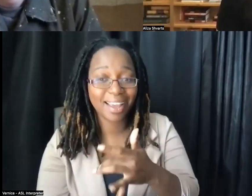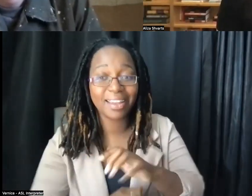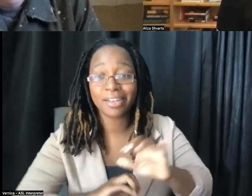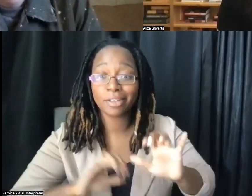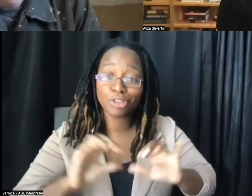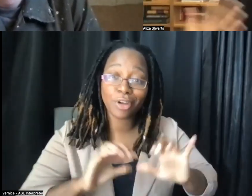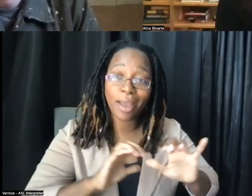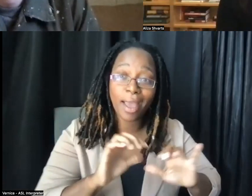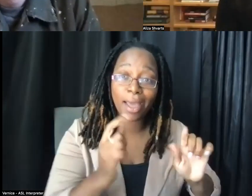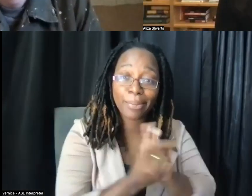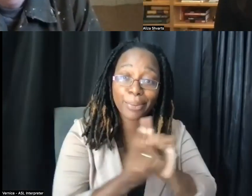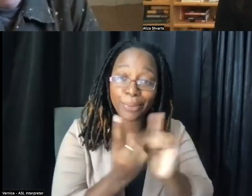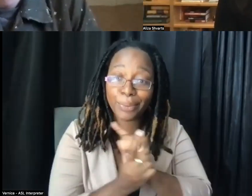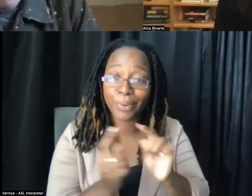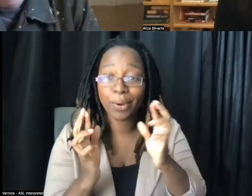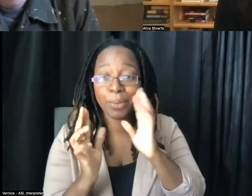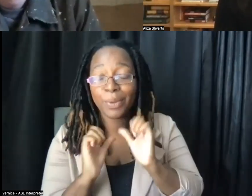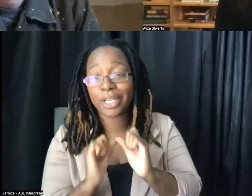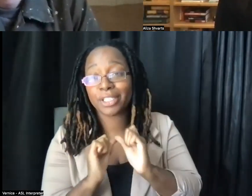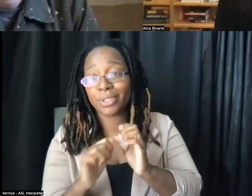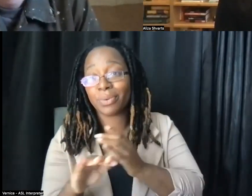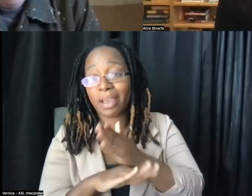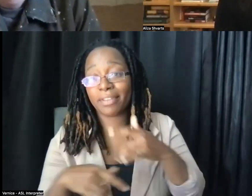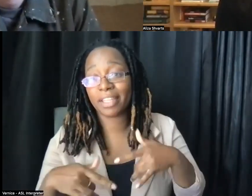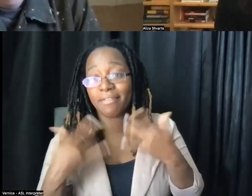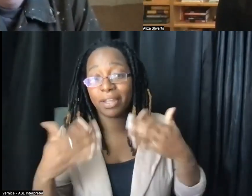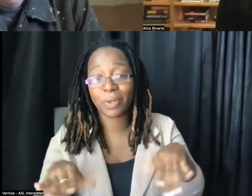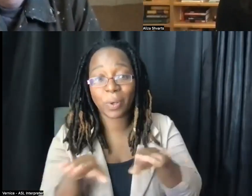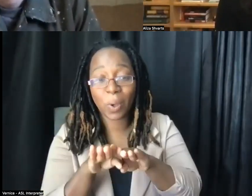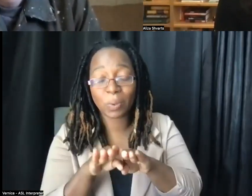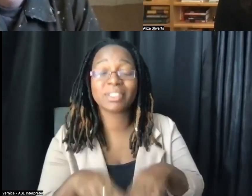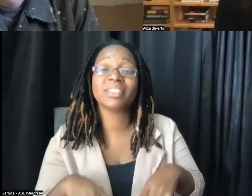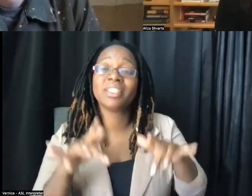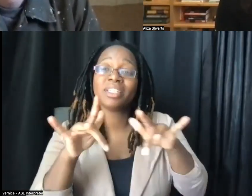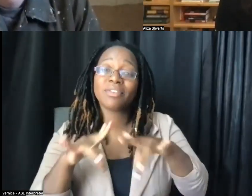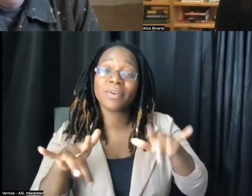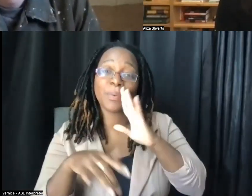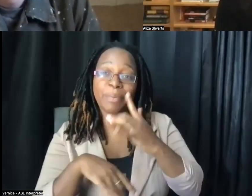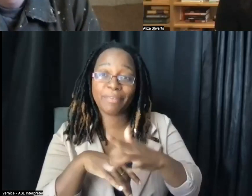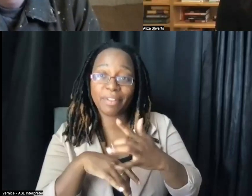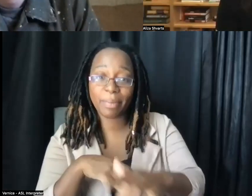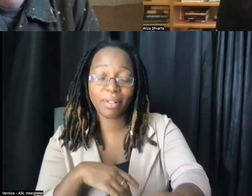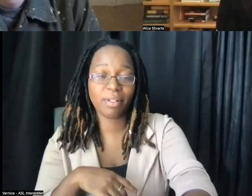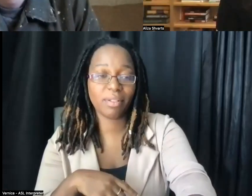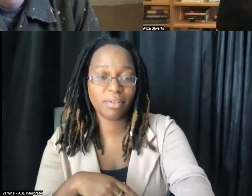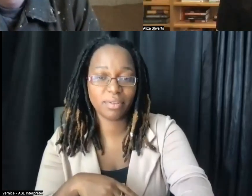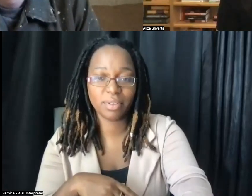I wanted to thank everyone for the networking that you are actively doing in the chat! I hope that that can